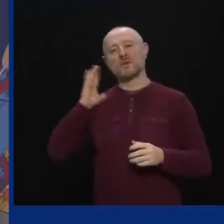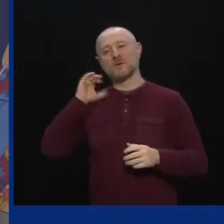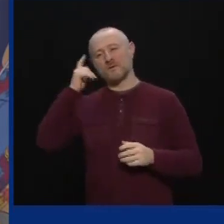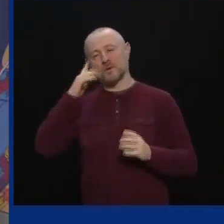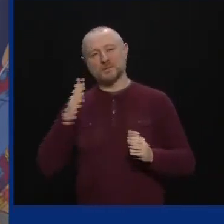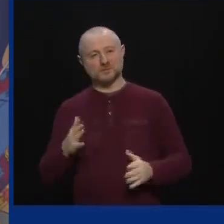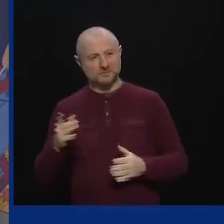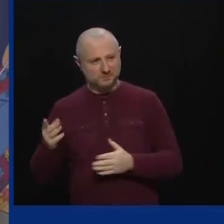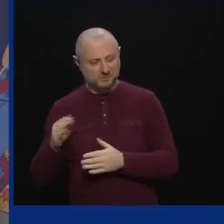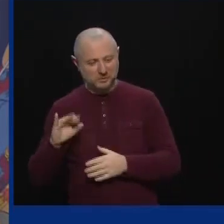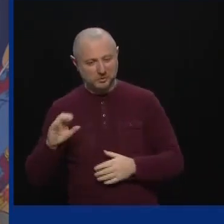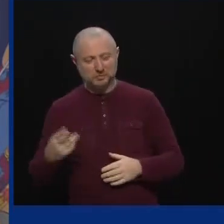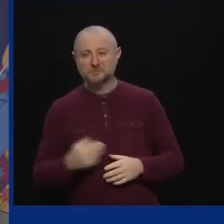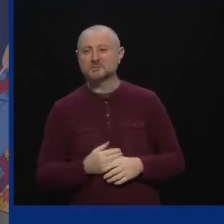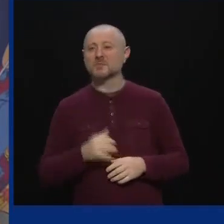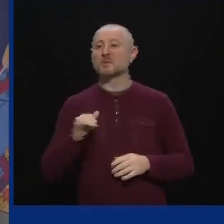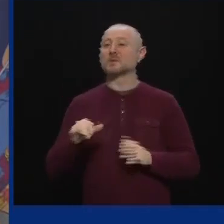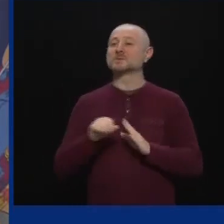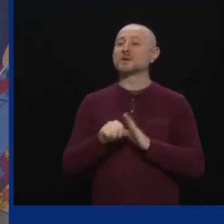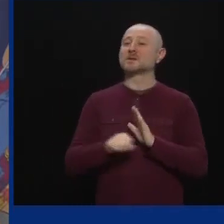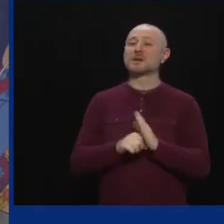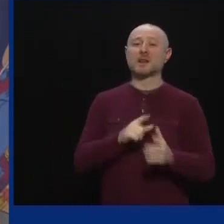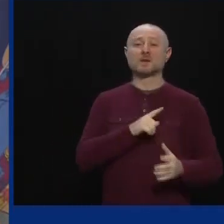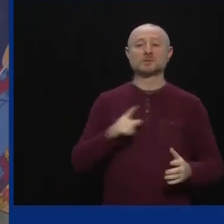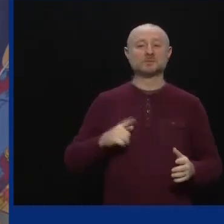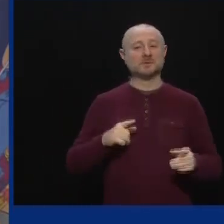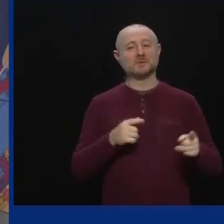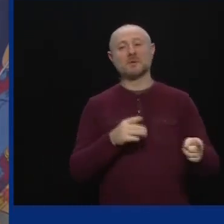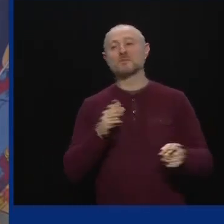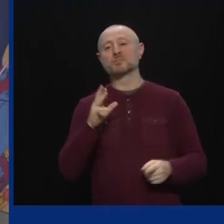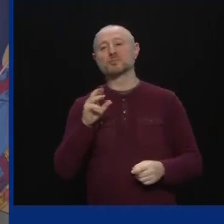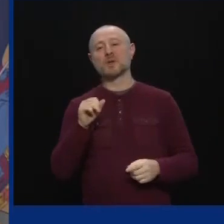ENERGY FUTURE. AND I ANNOUNCED THAT WITH